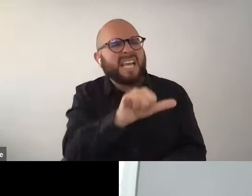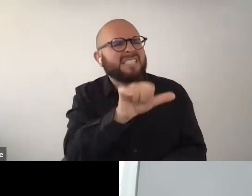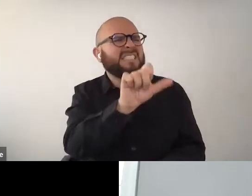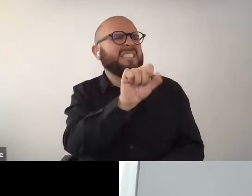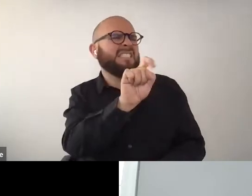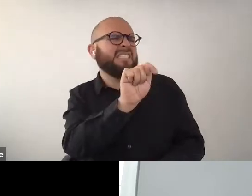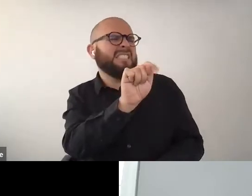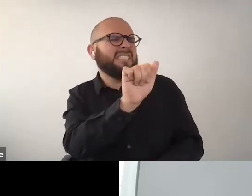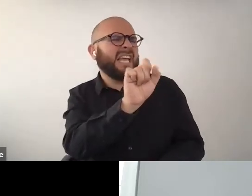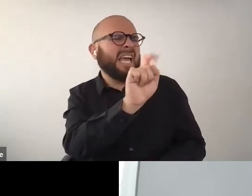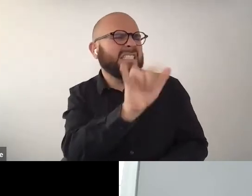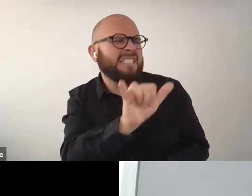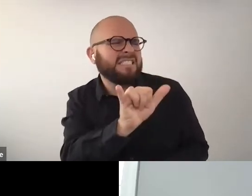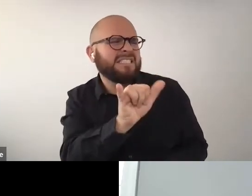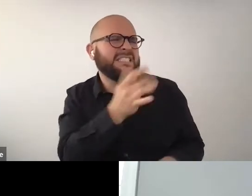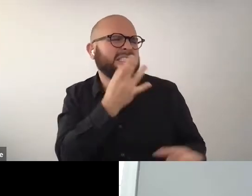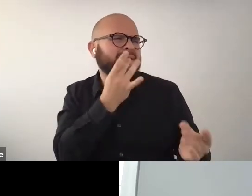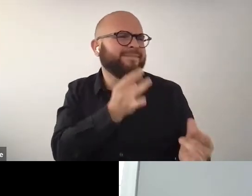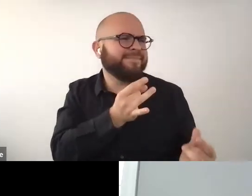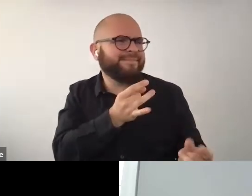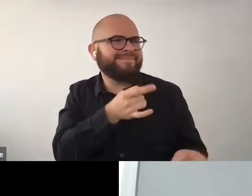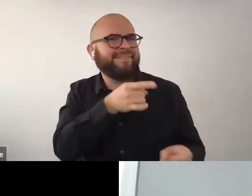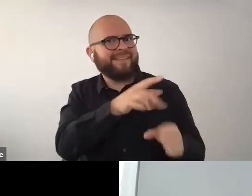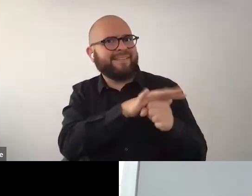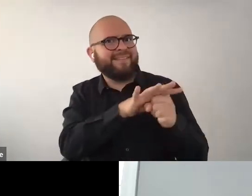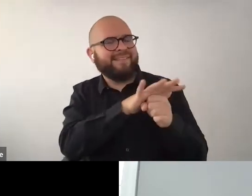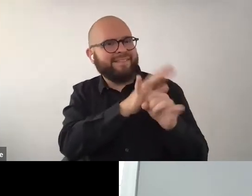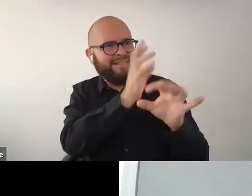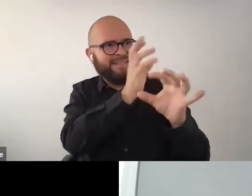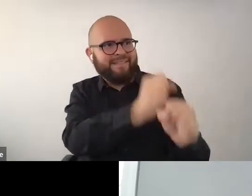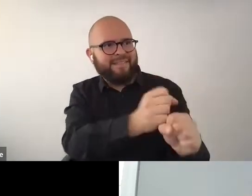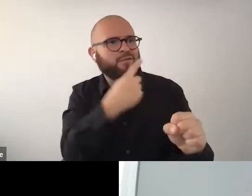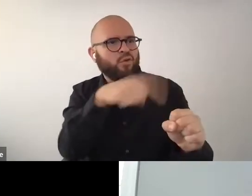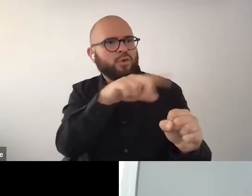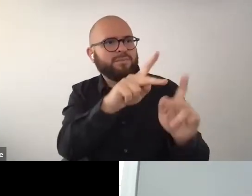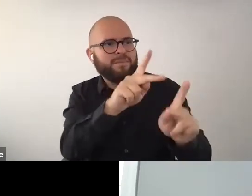for people in that area, and they're running a commercial for the same barbecue sauce